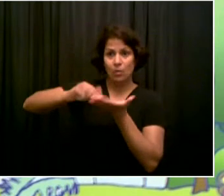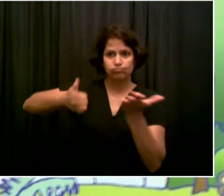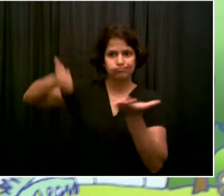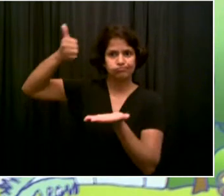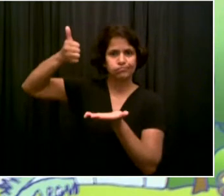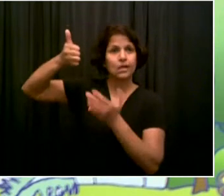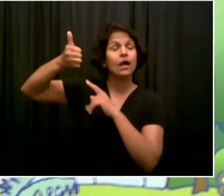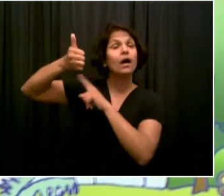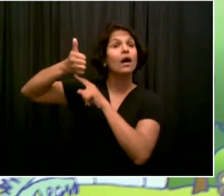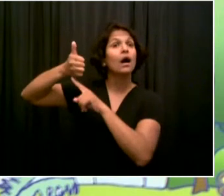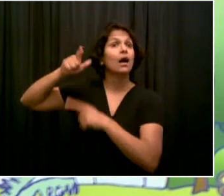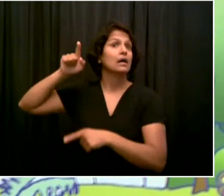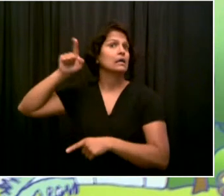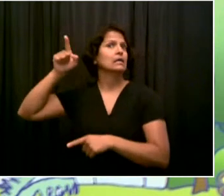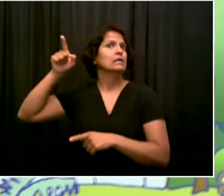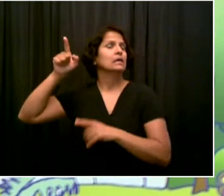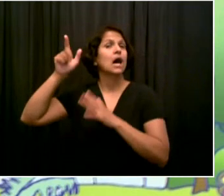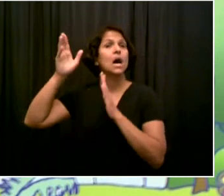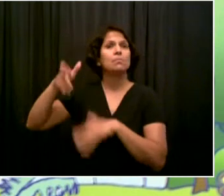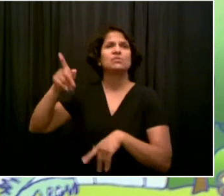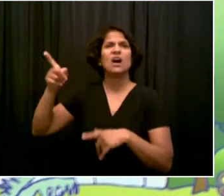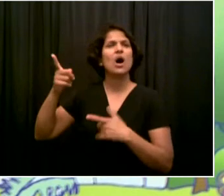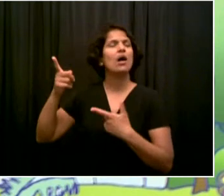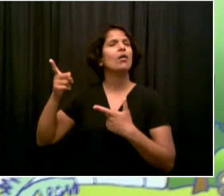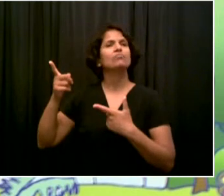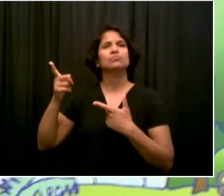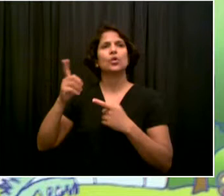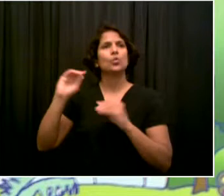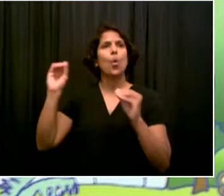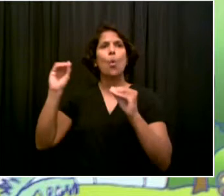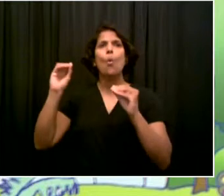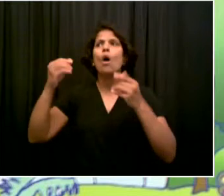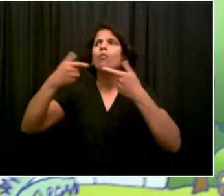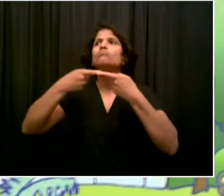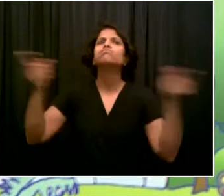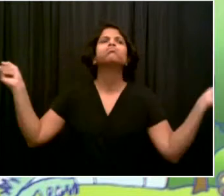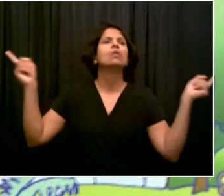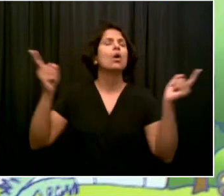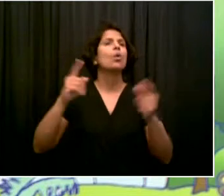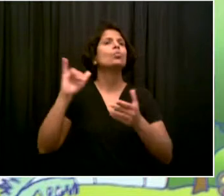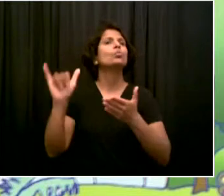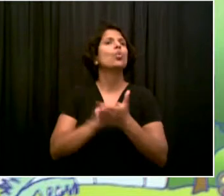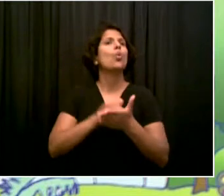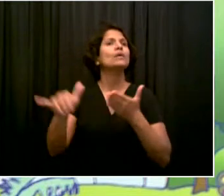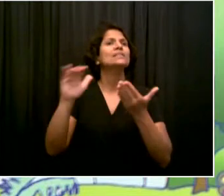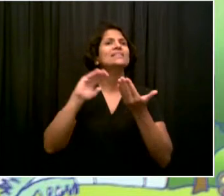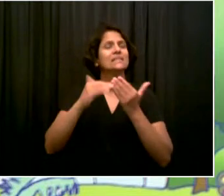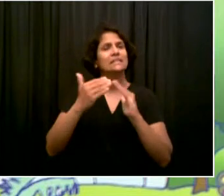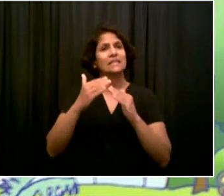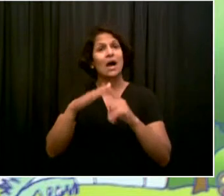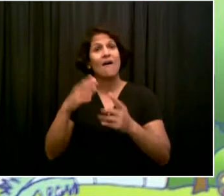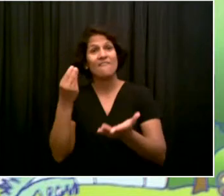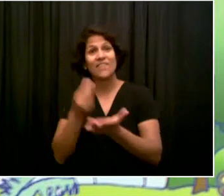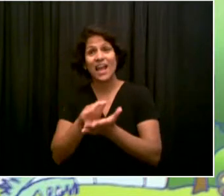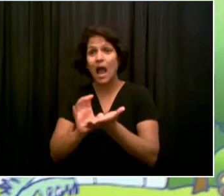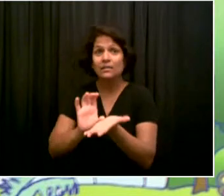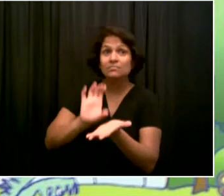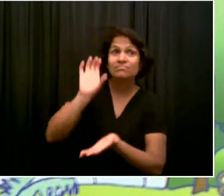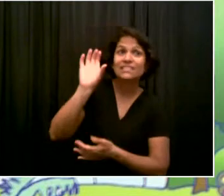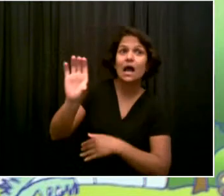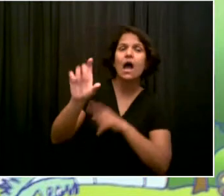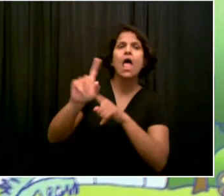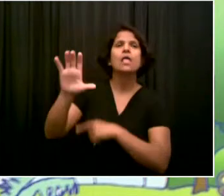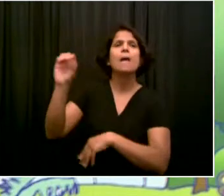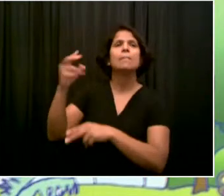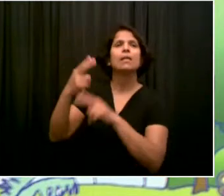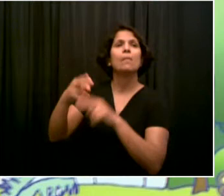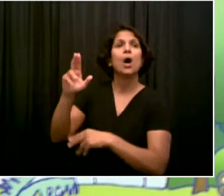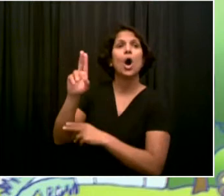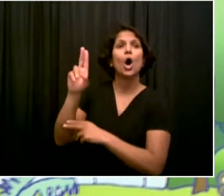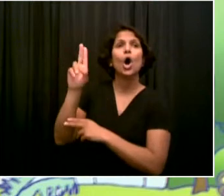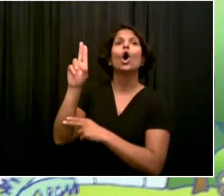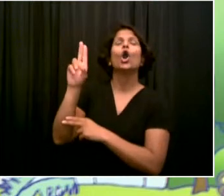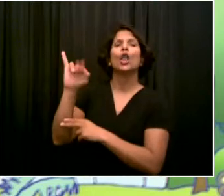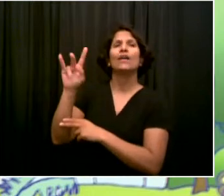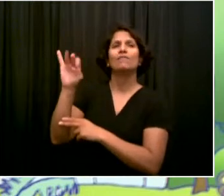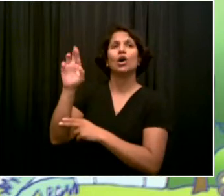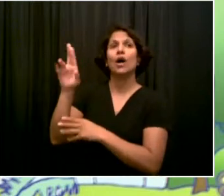Reporter: